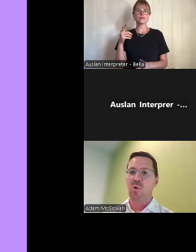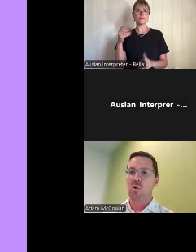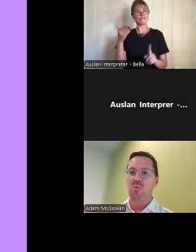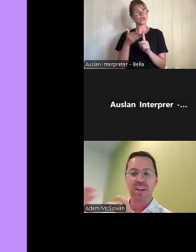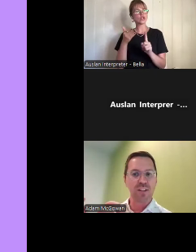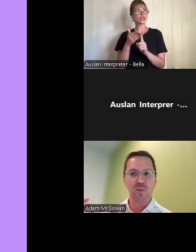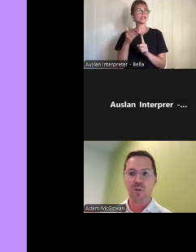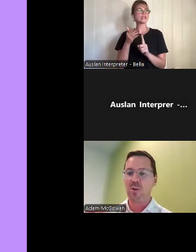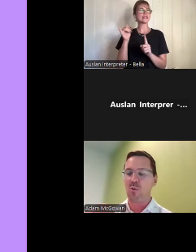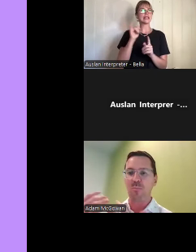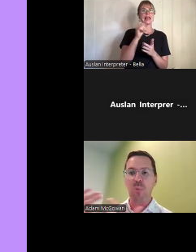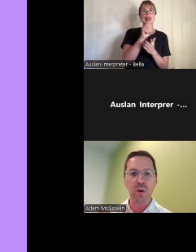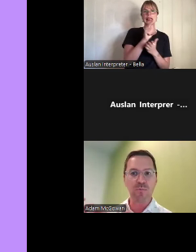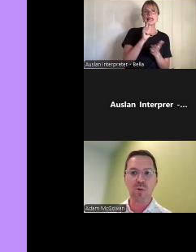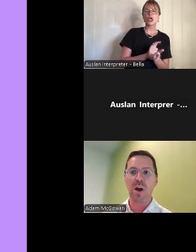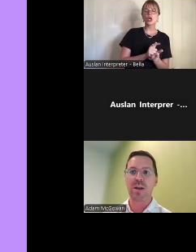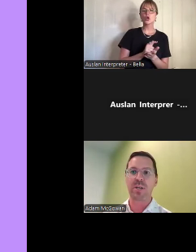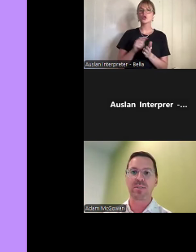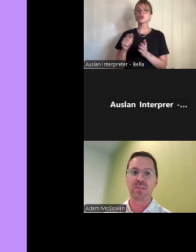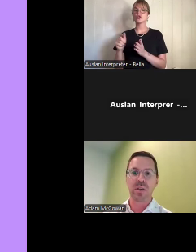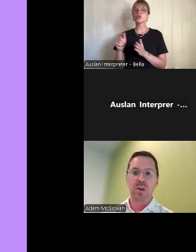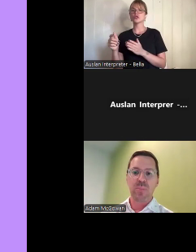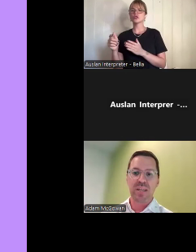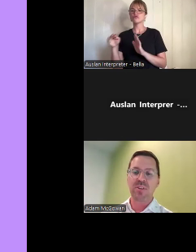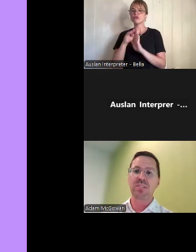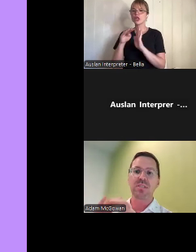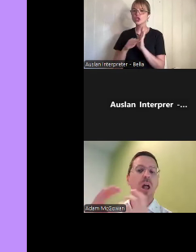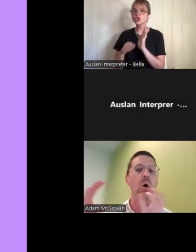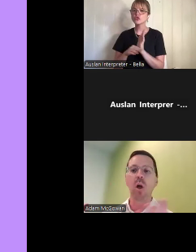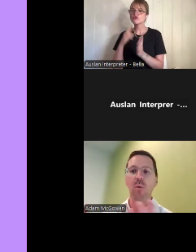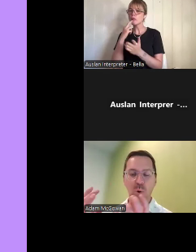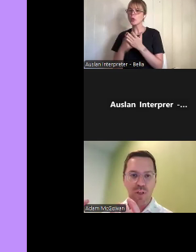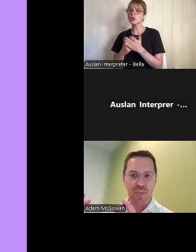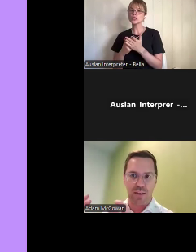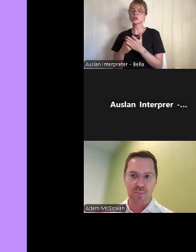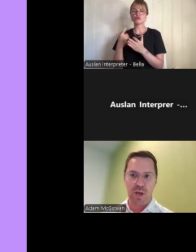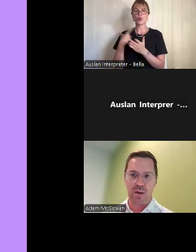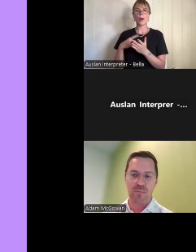or regulatory or reporting requirements, but governance is a whole lot more than that,